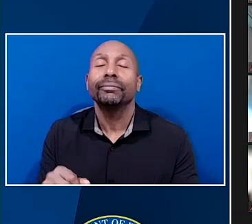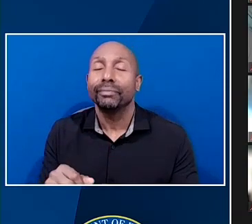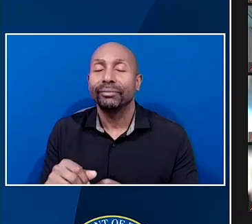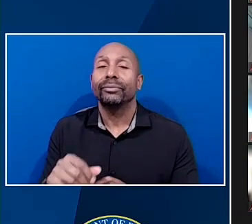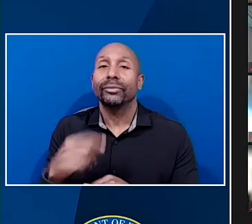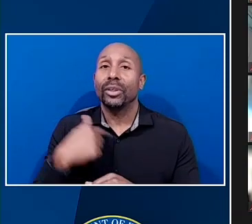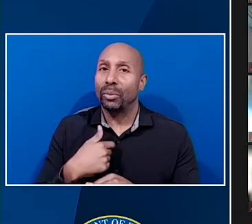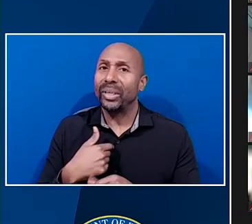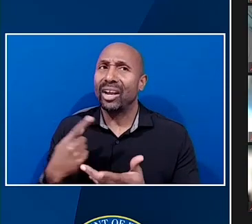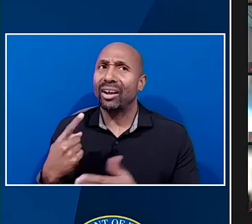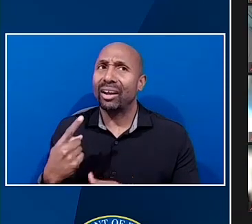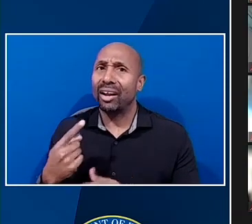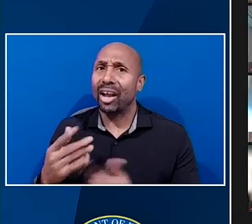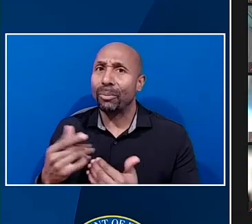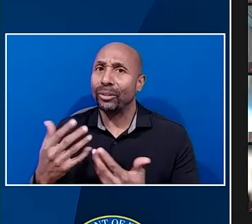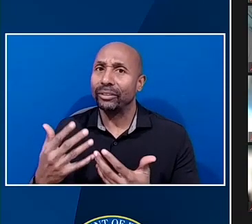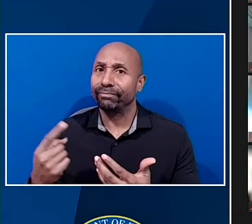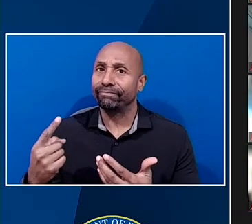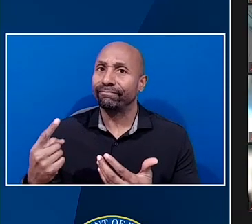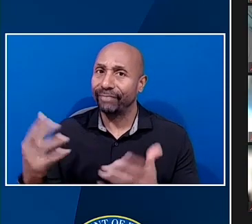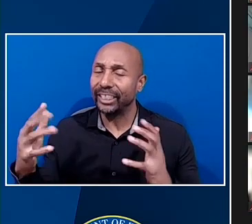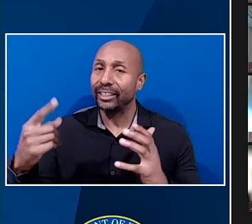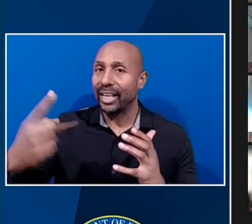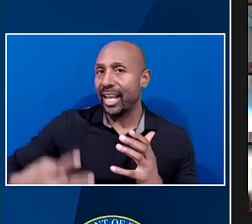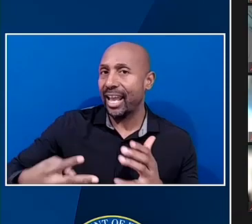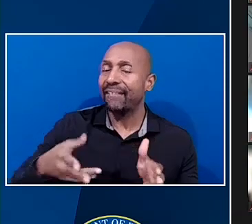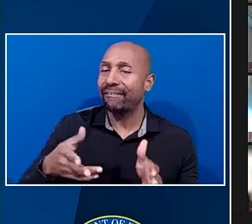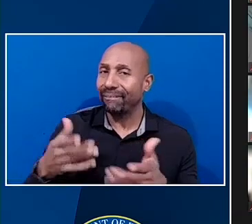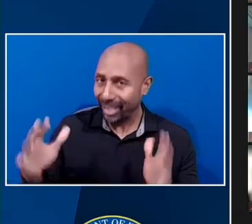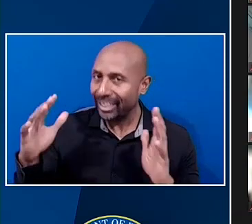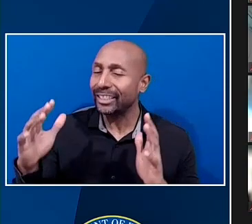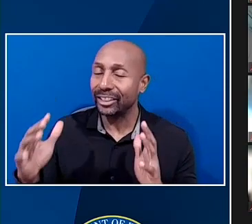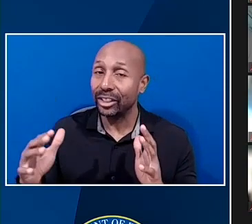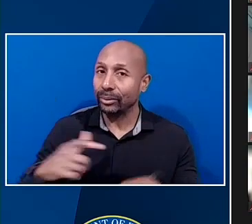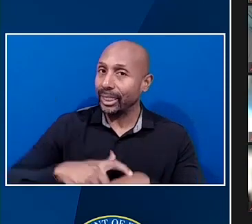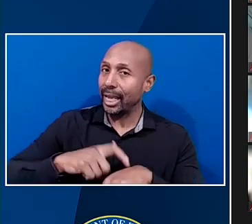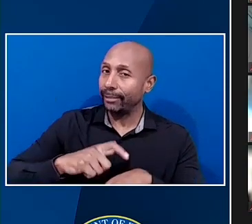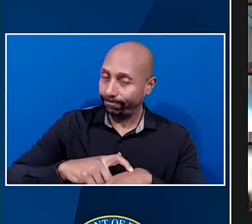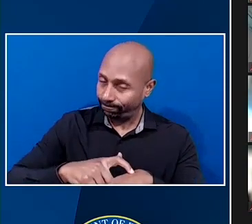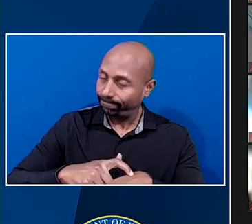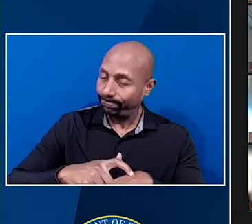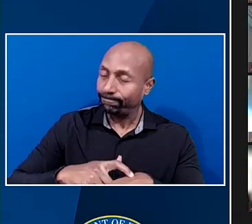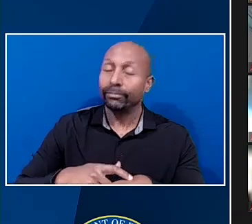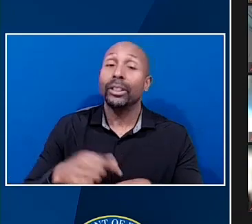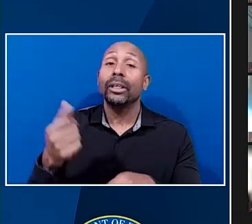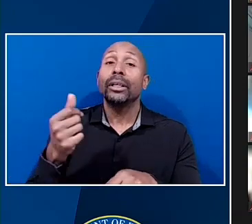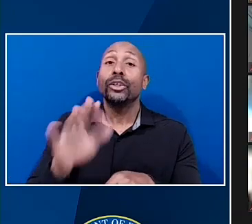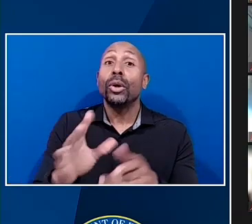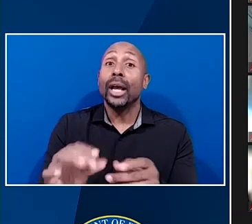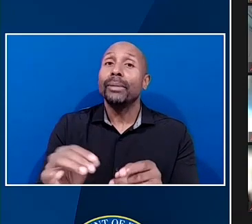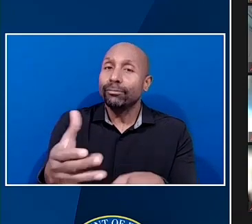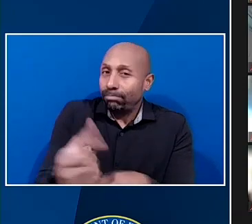So remember a few things. To please keep your comments concise and germane to the issue at hand offering new